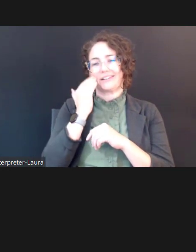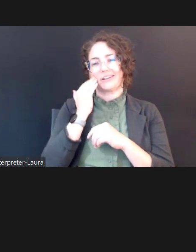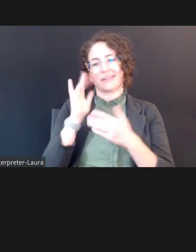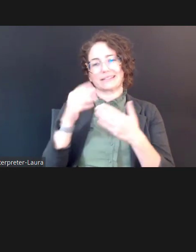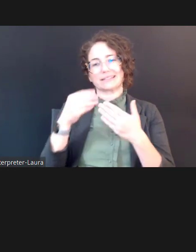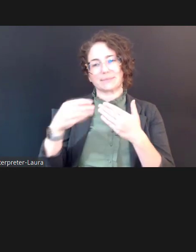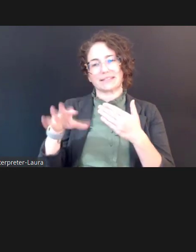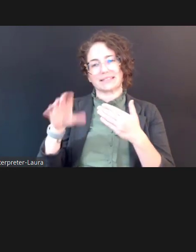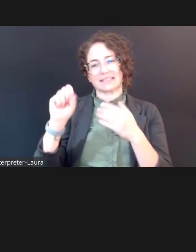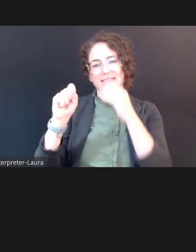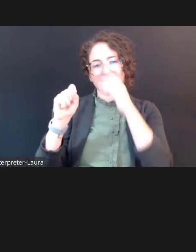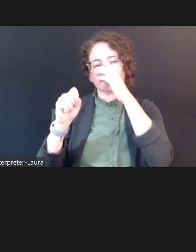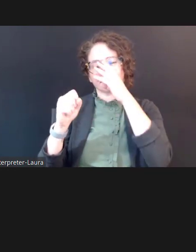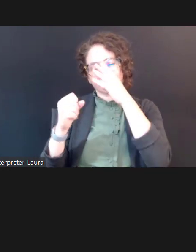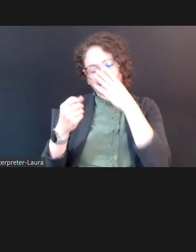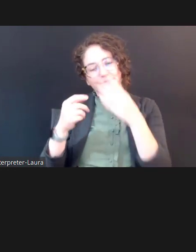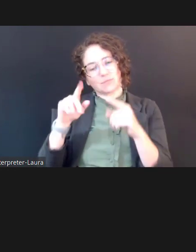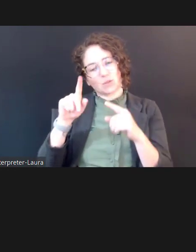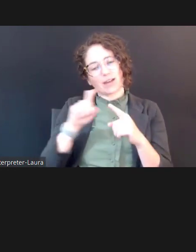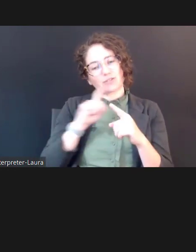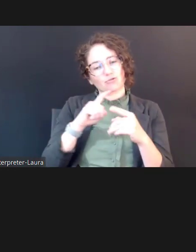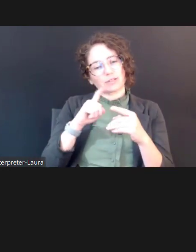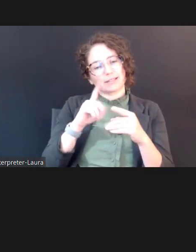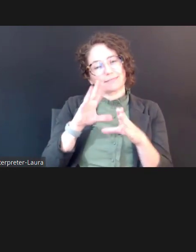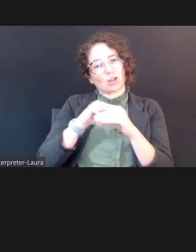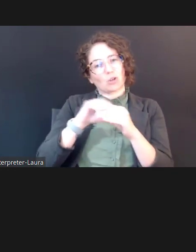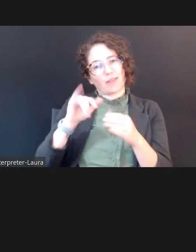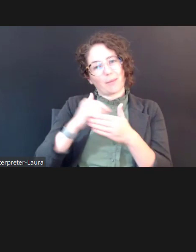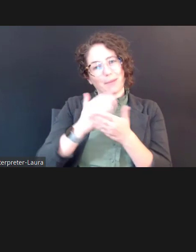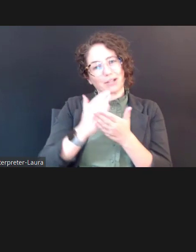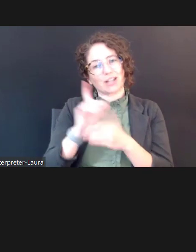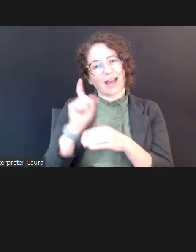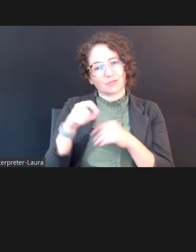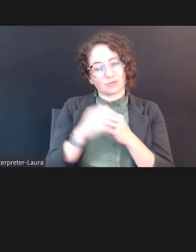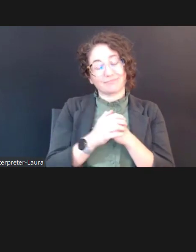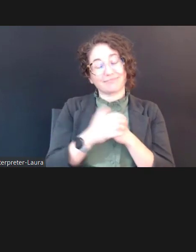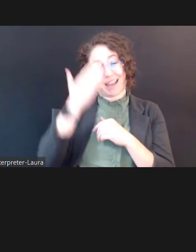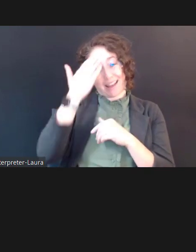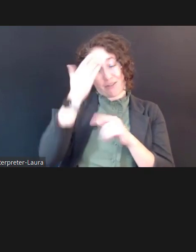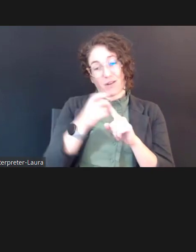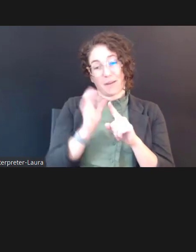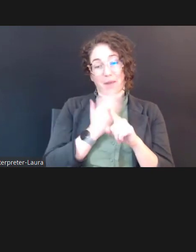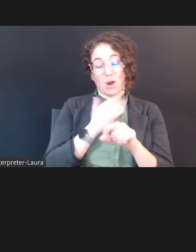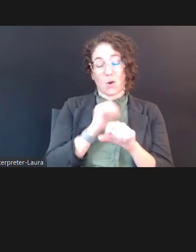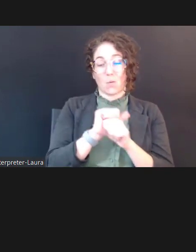We know from our work with head start, for example, that the cost